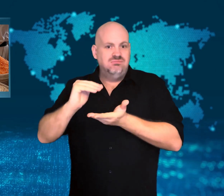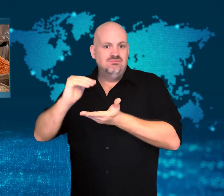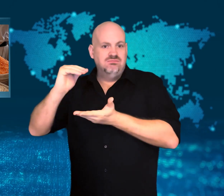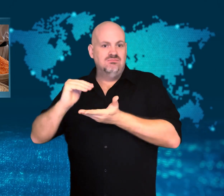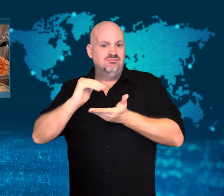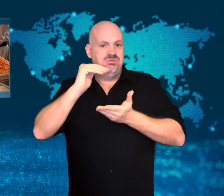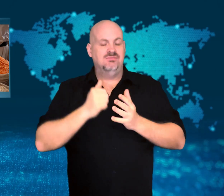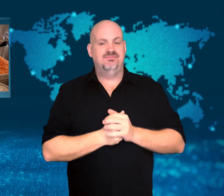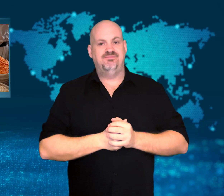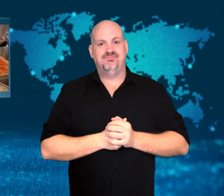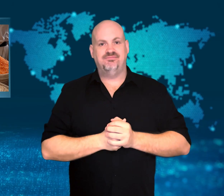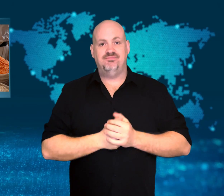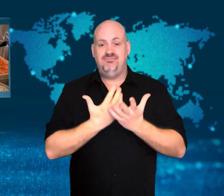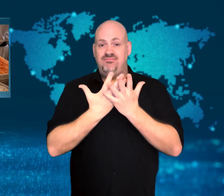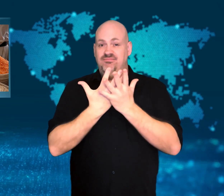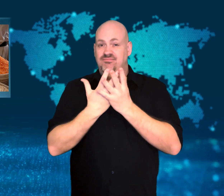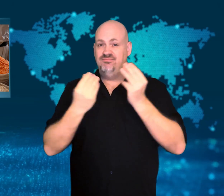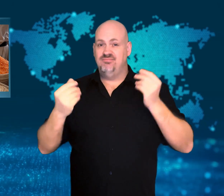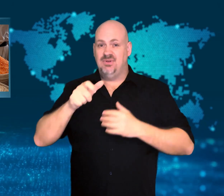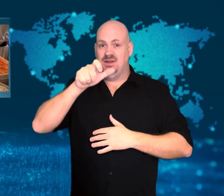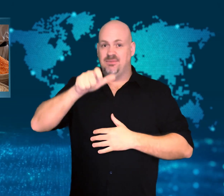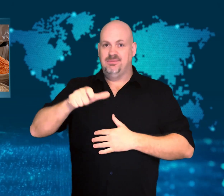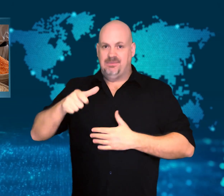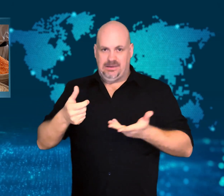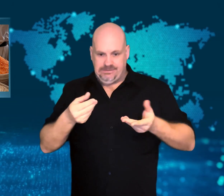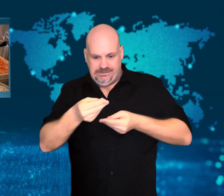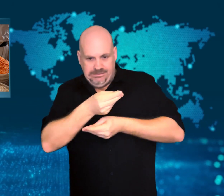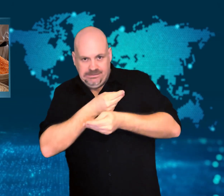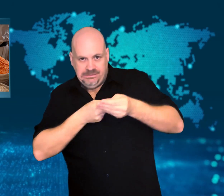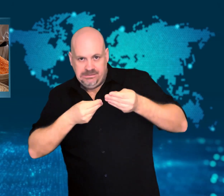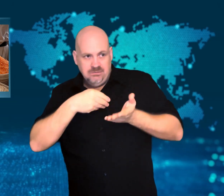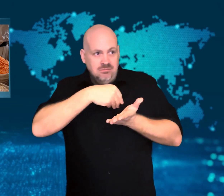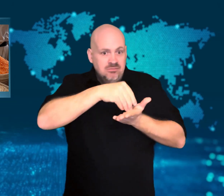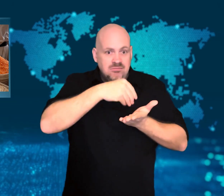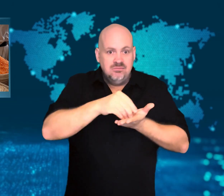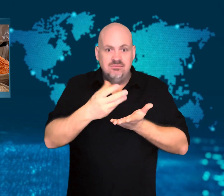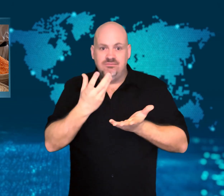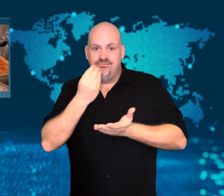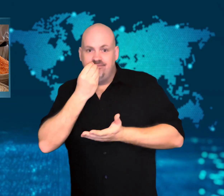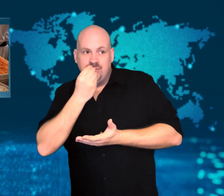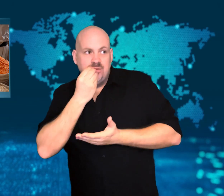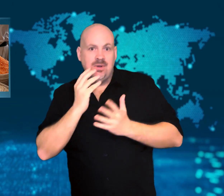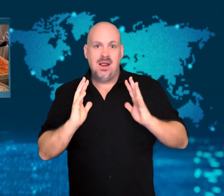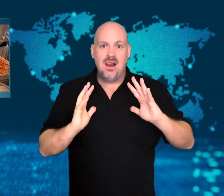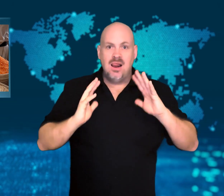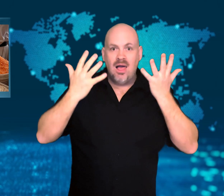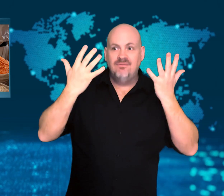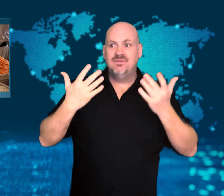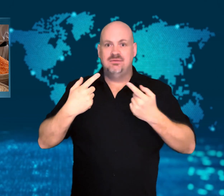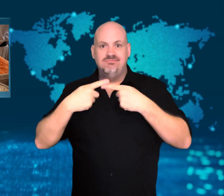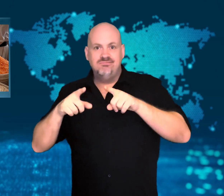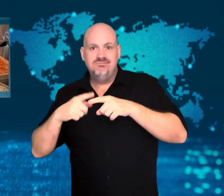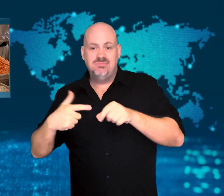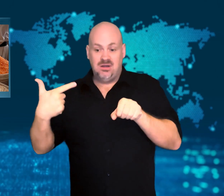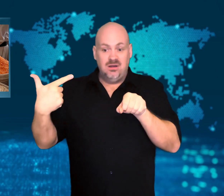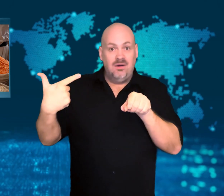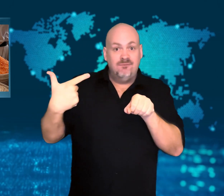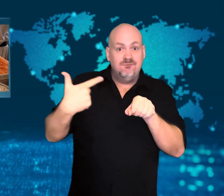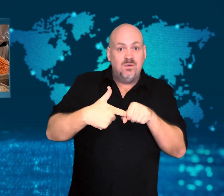labor shortages, and product price increases.